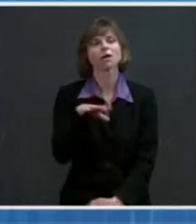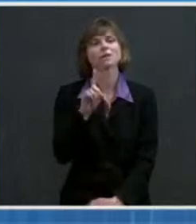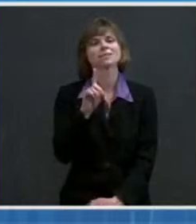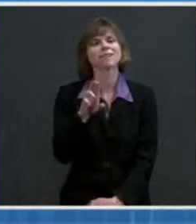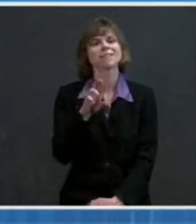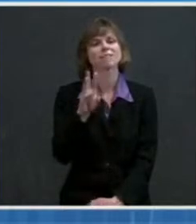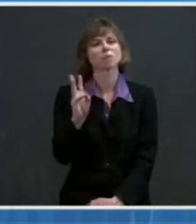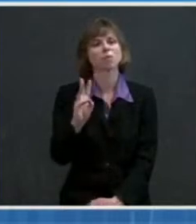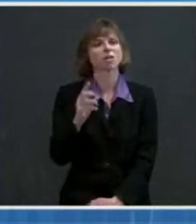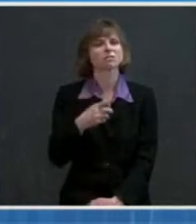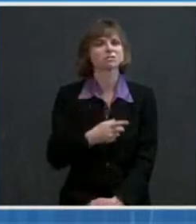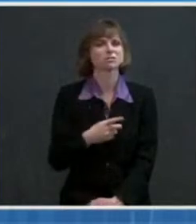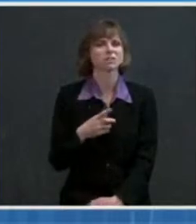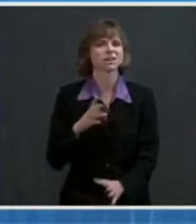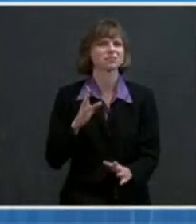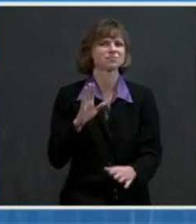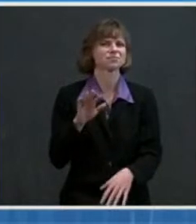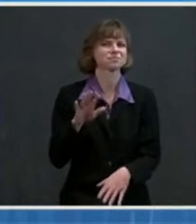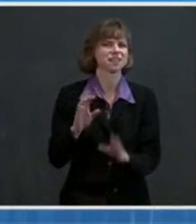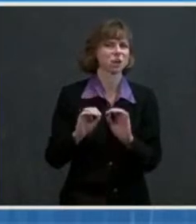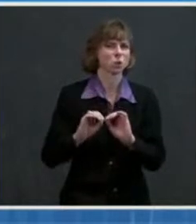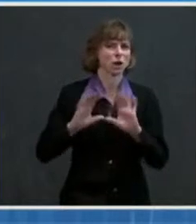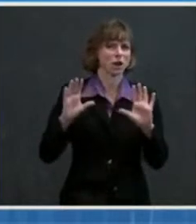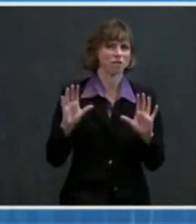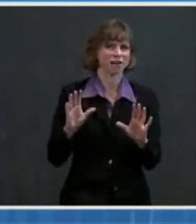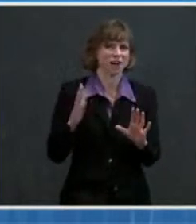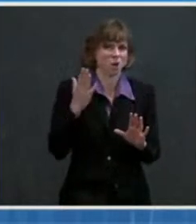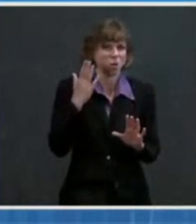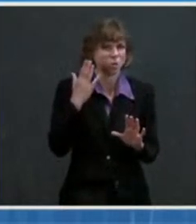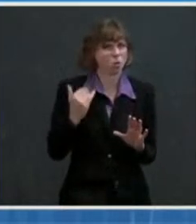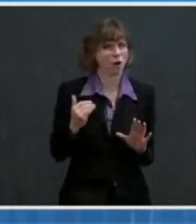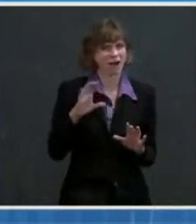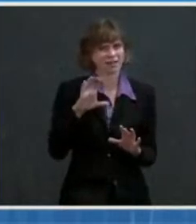GO TO A QUESTION. ZEKE.